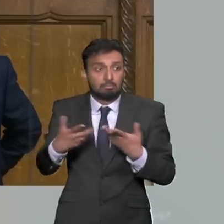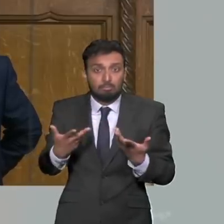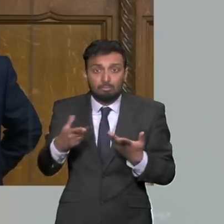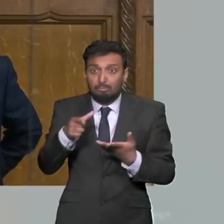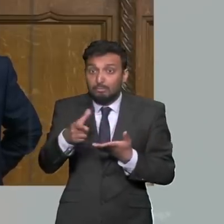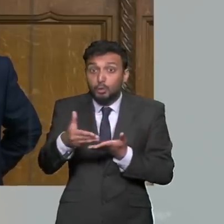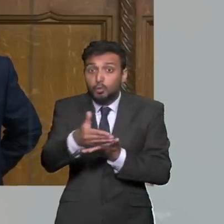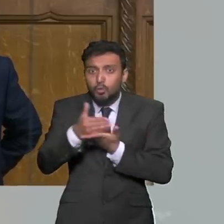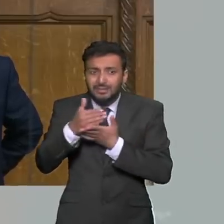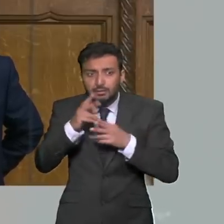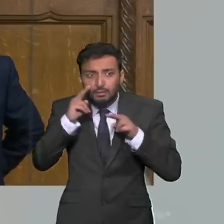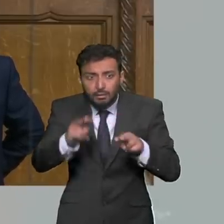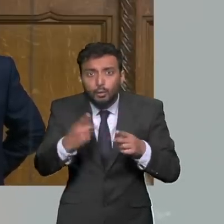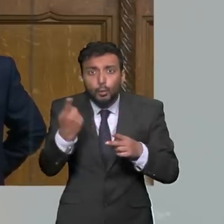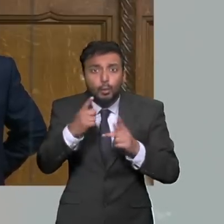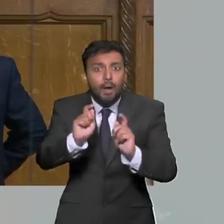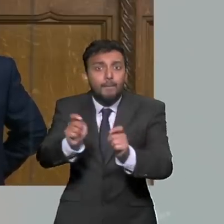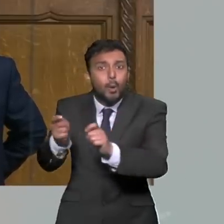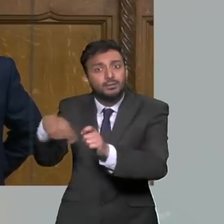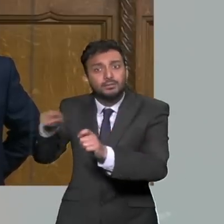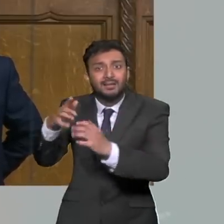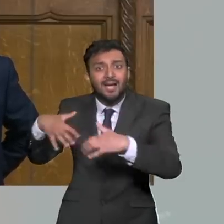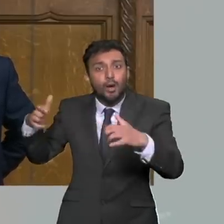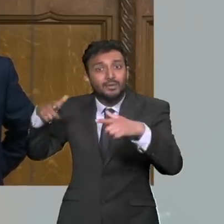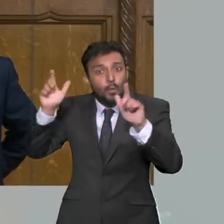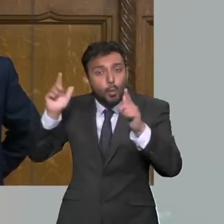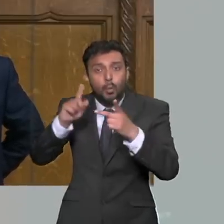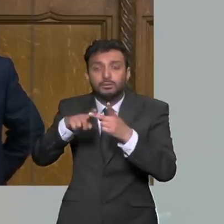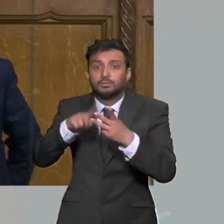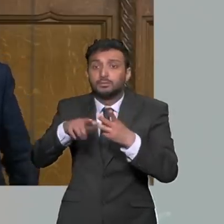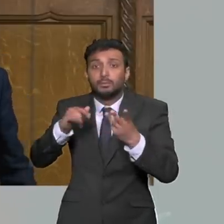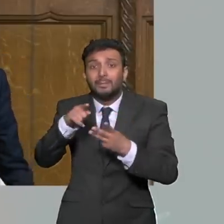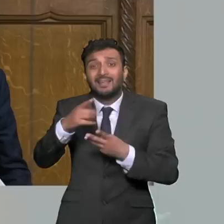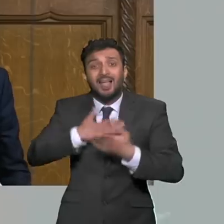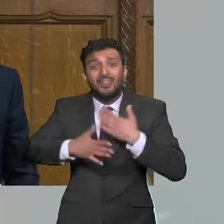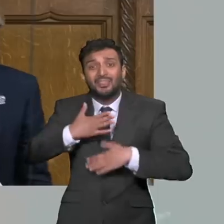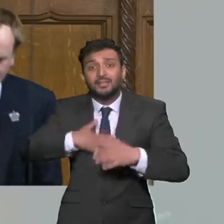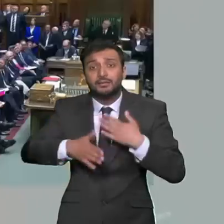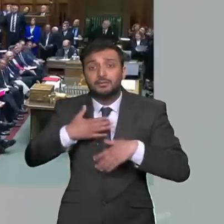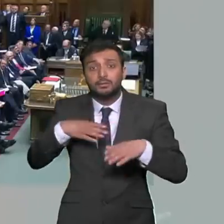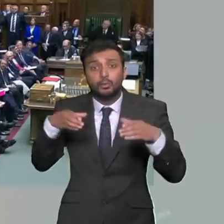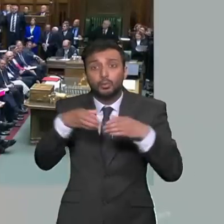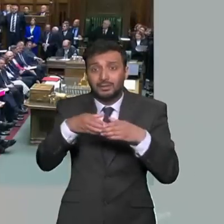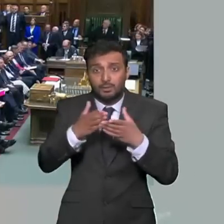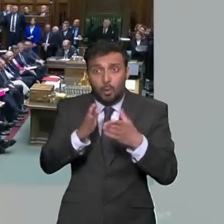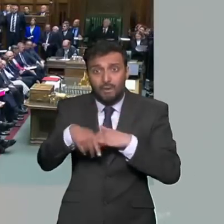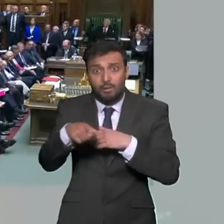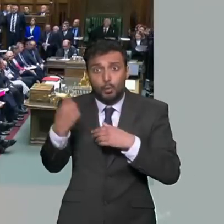to the House of Lords, or indeed the consultation of the Propriety and Ethics unit in ministerial appointments?